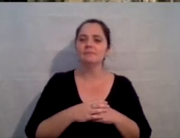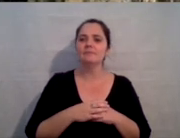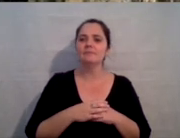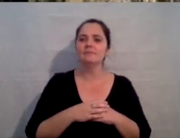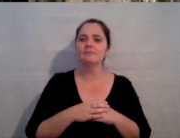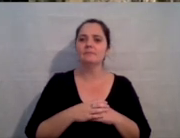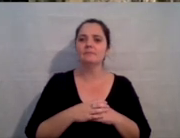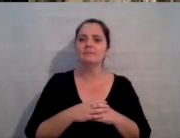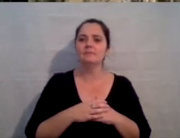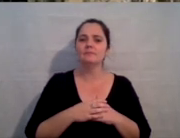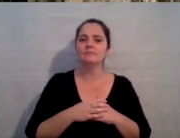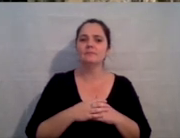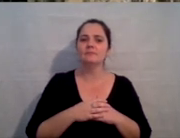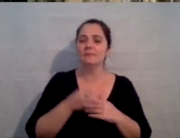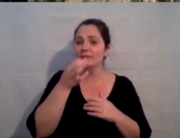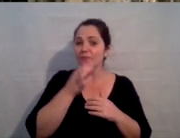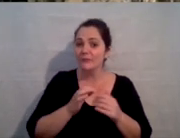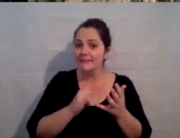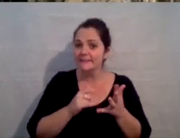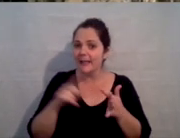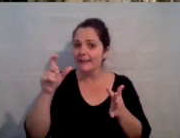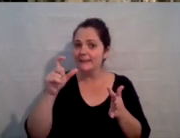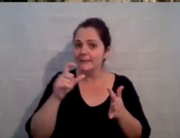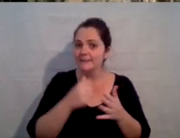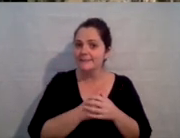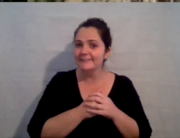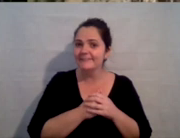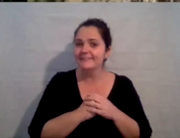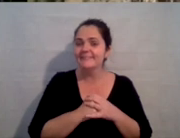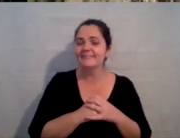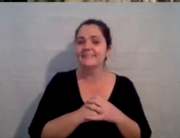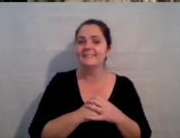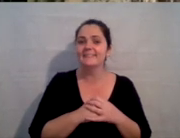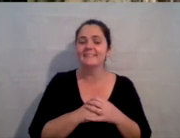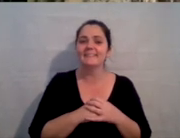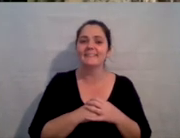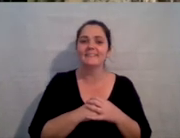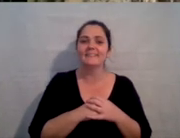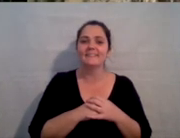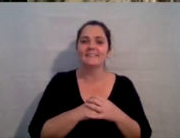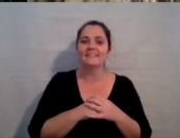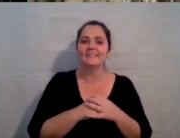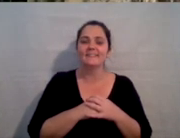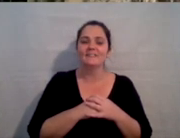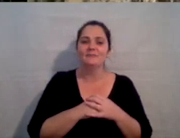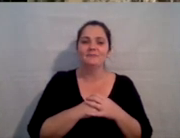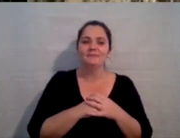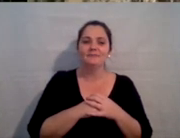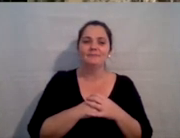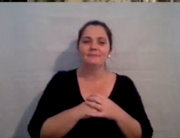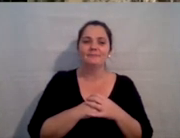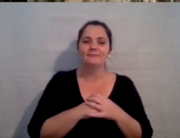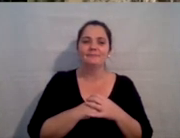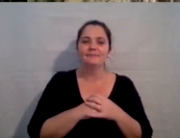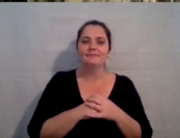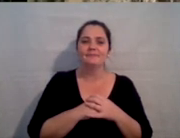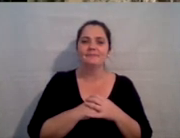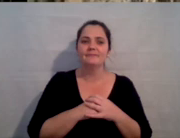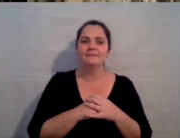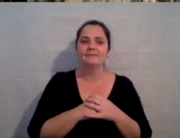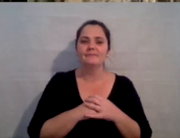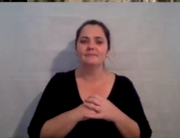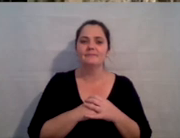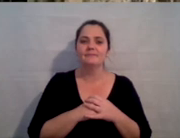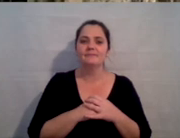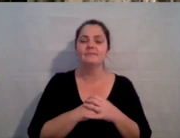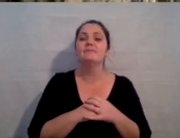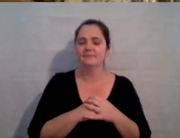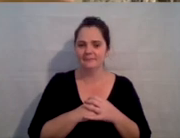Alright final few seconds y'all and we're out.